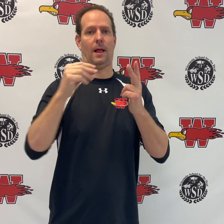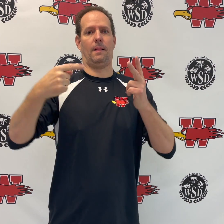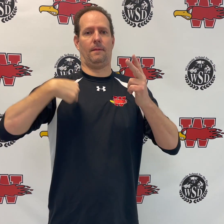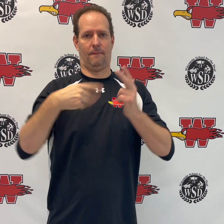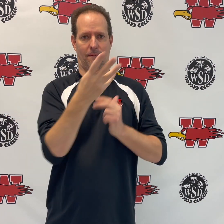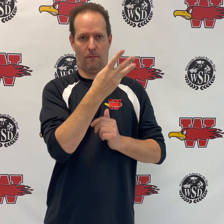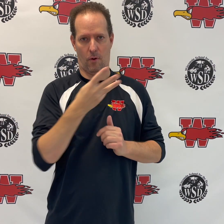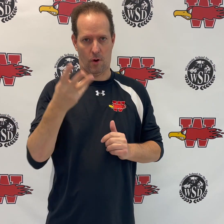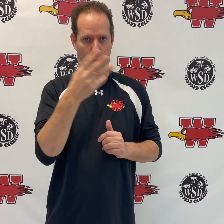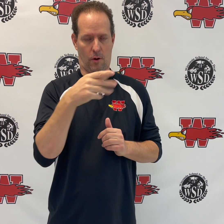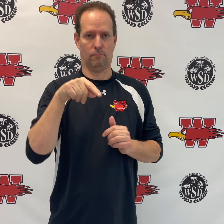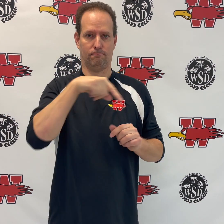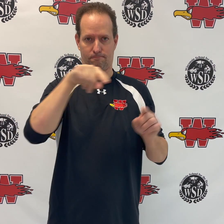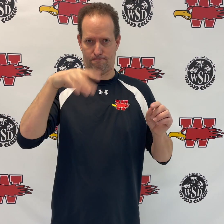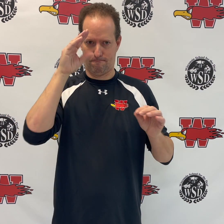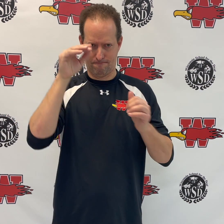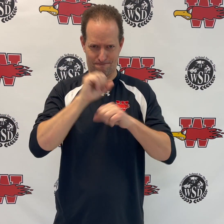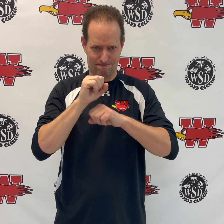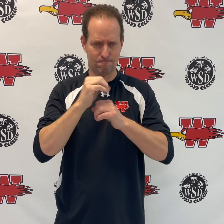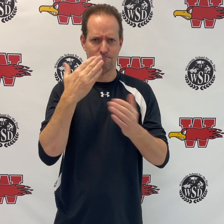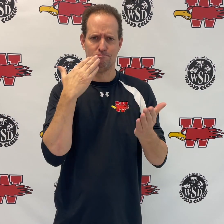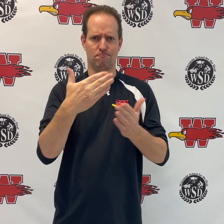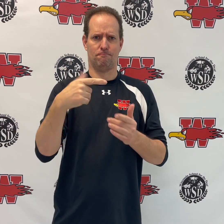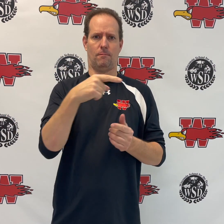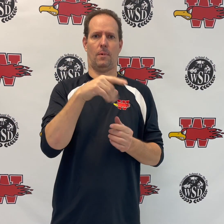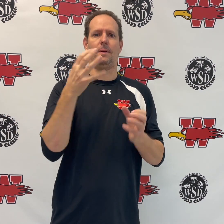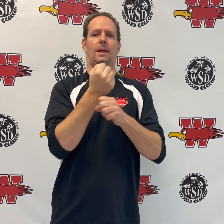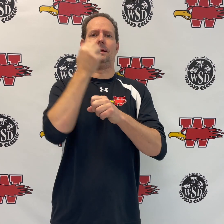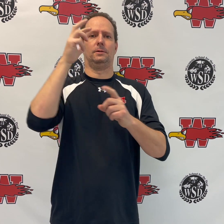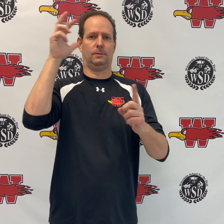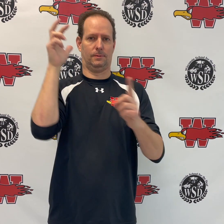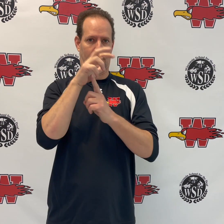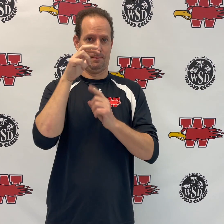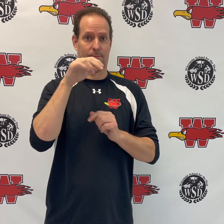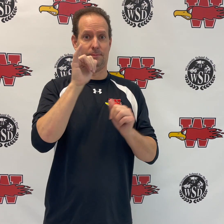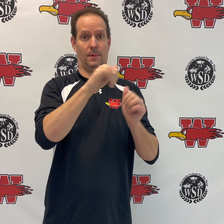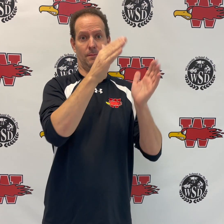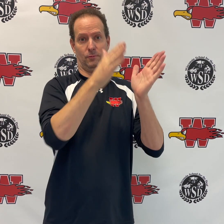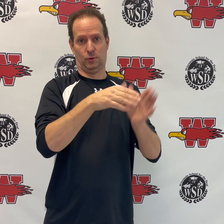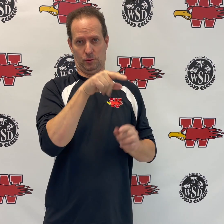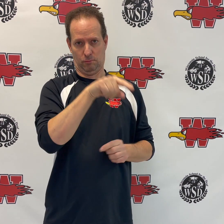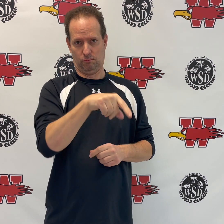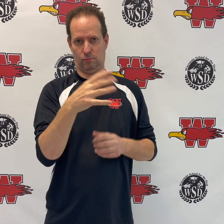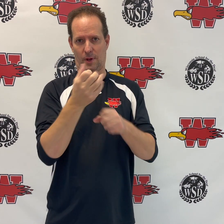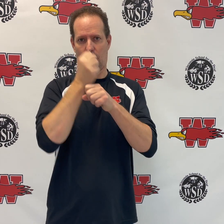and competed against three other deaf schools, and the boys won the championship. This individual